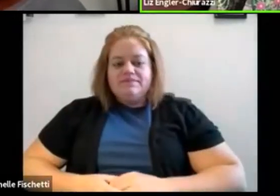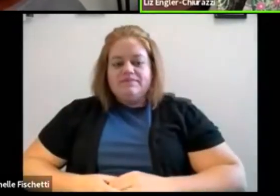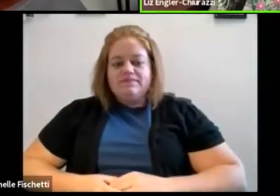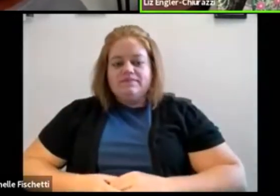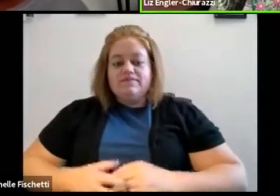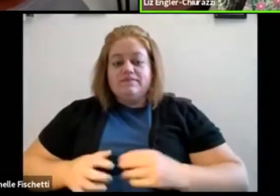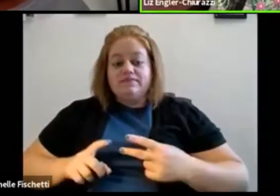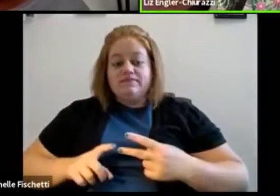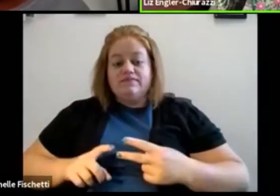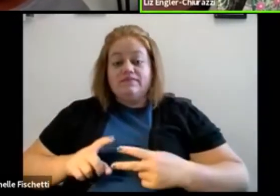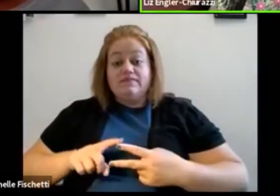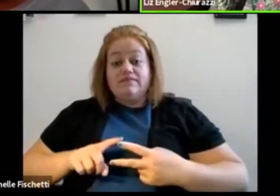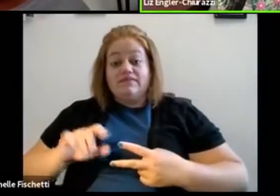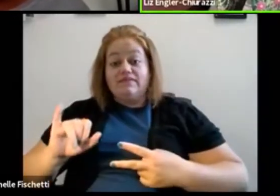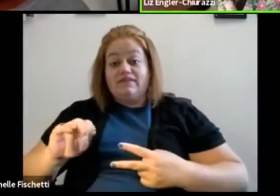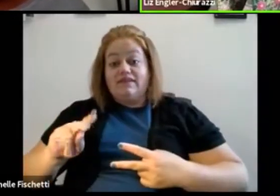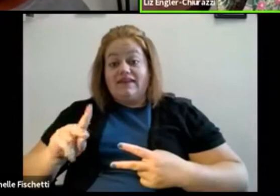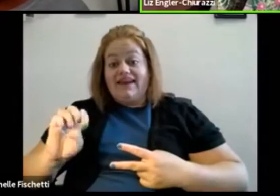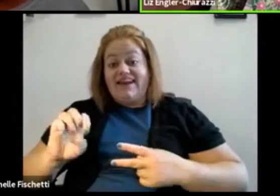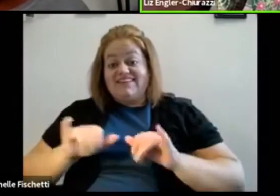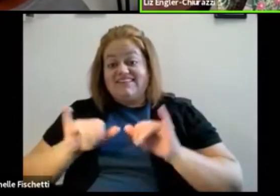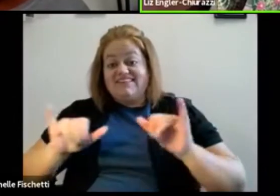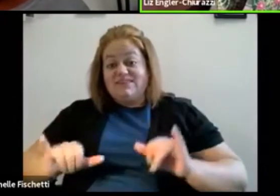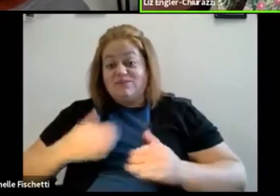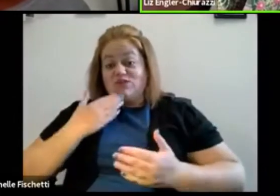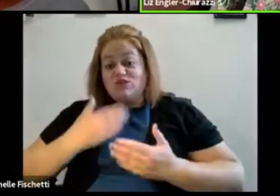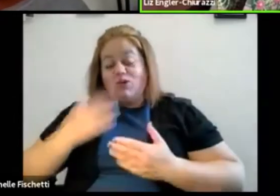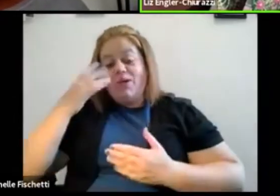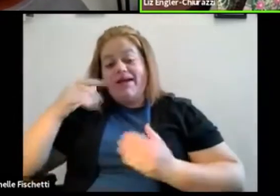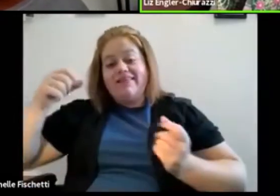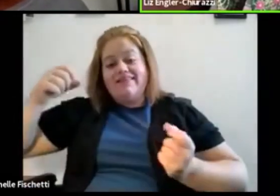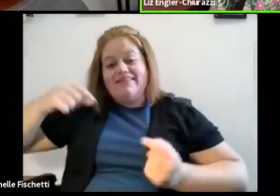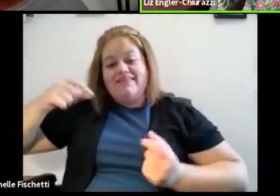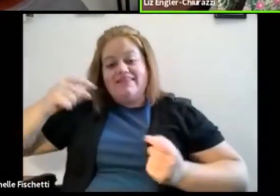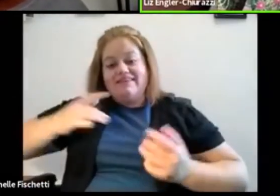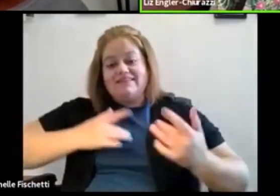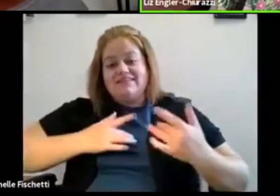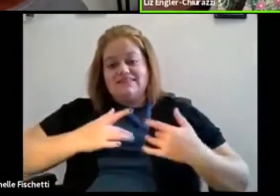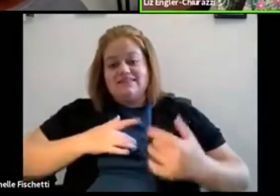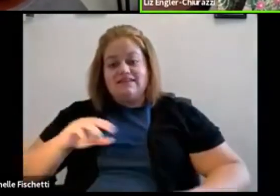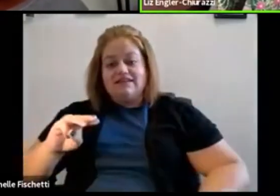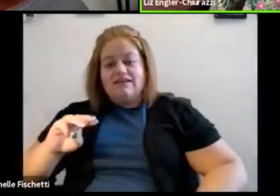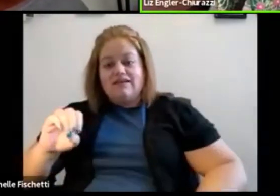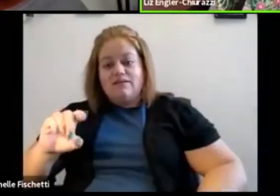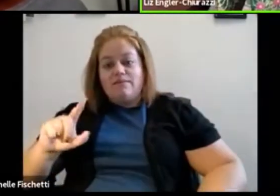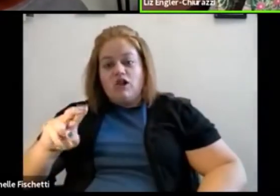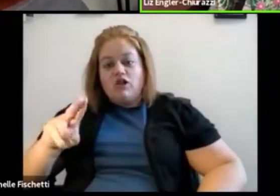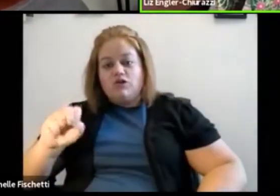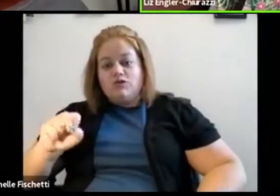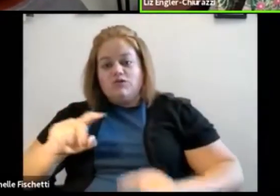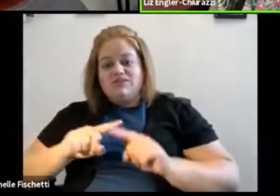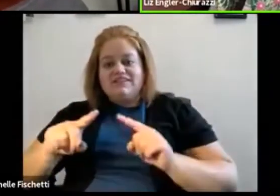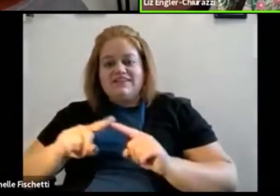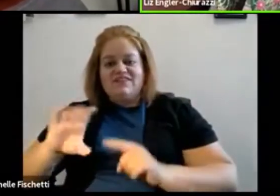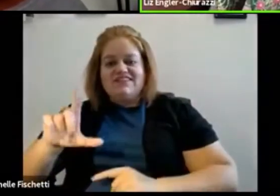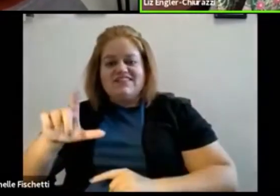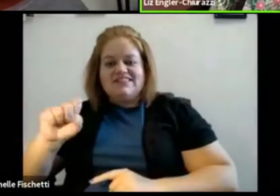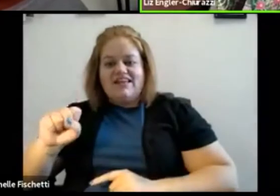immune system that's really good is those signaling molecules go call for help to other parts of the body and they activate a